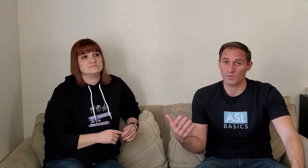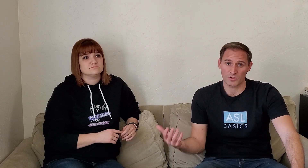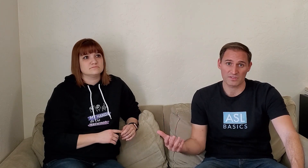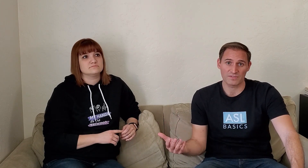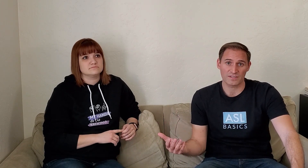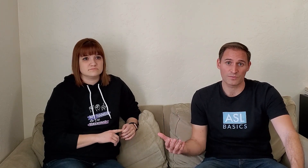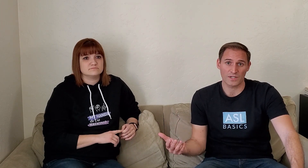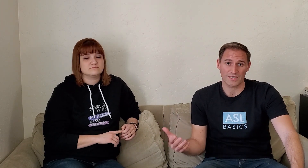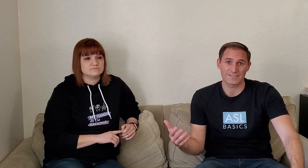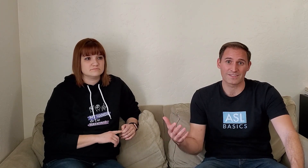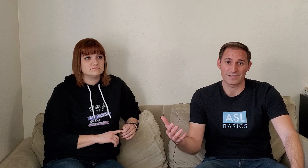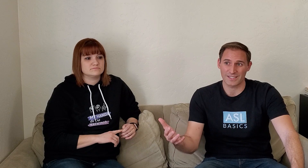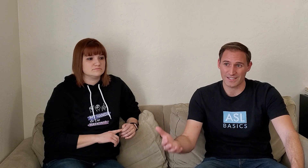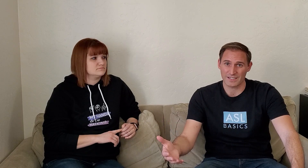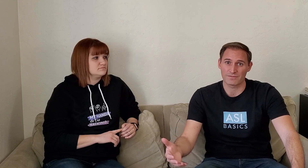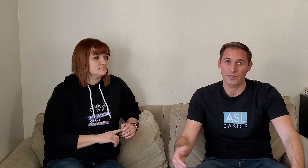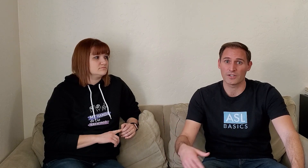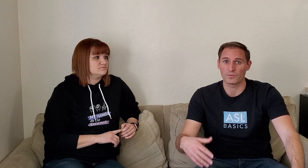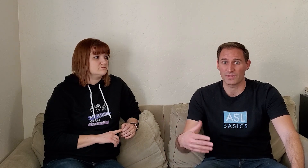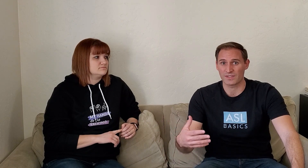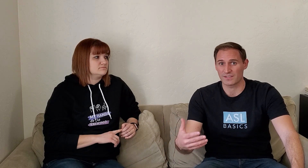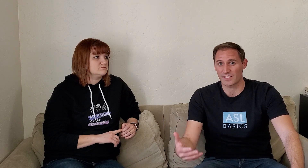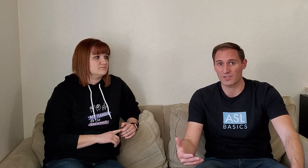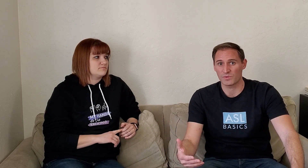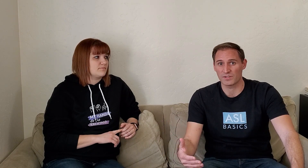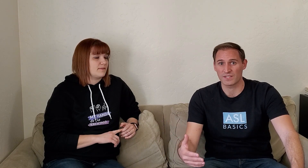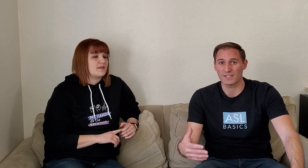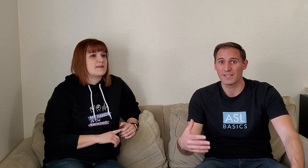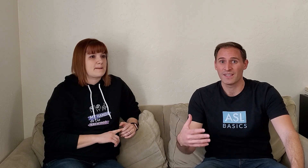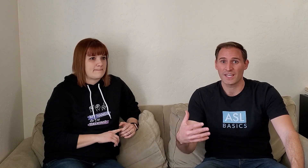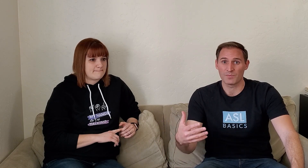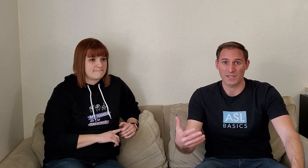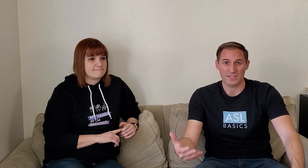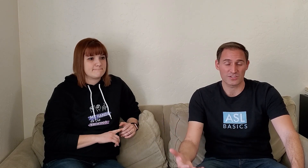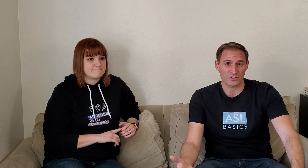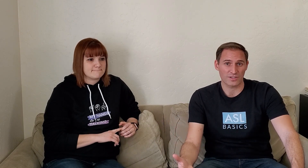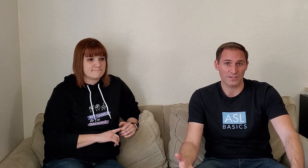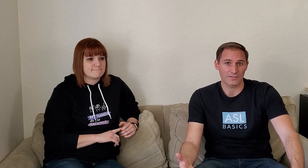most effective way is getting involved in the Deaf community and making sure that you're